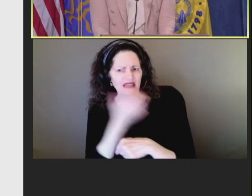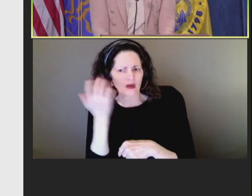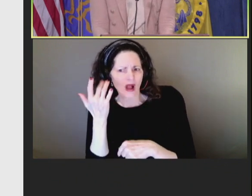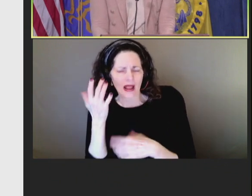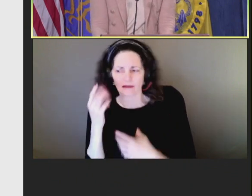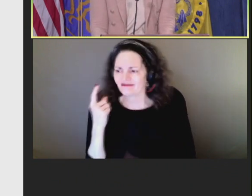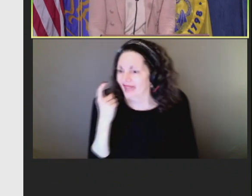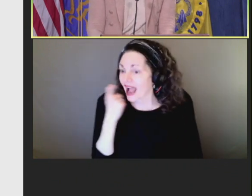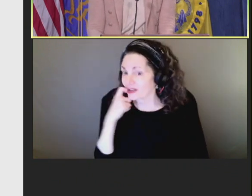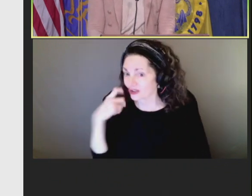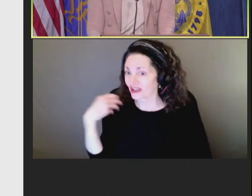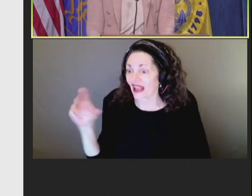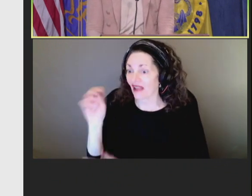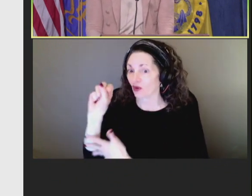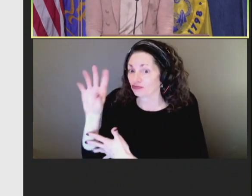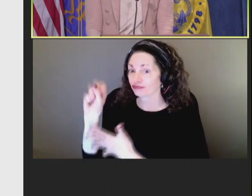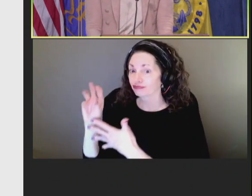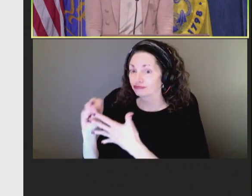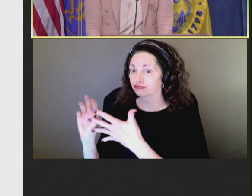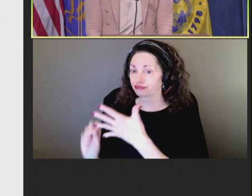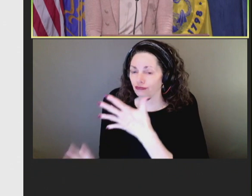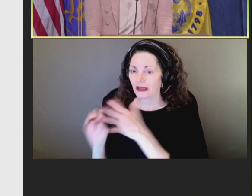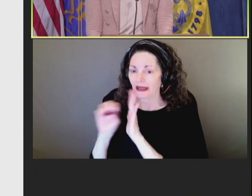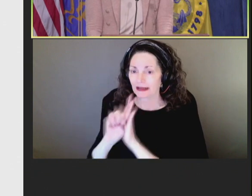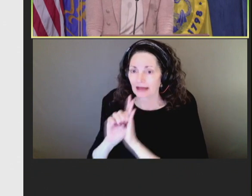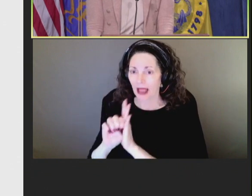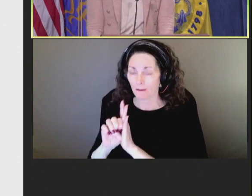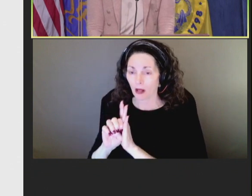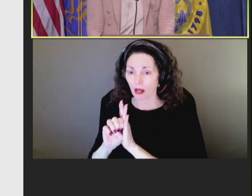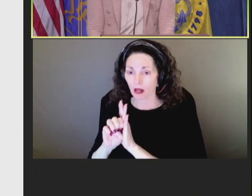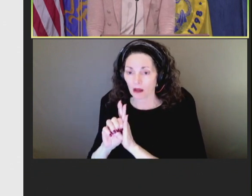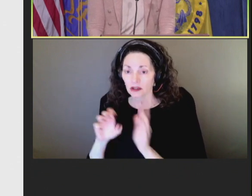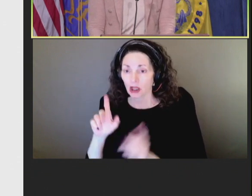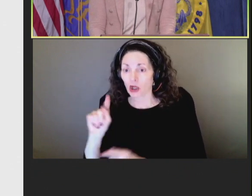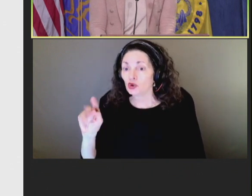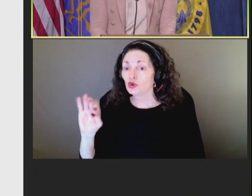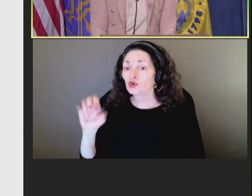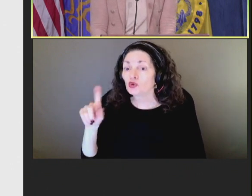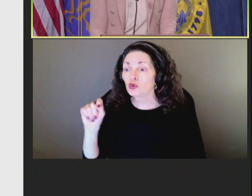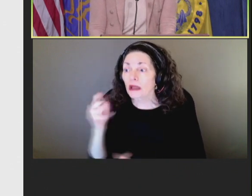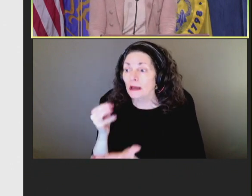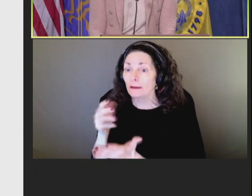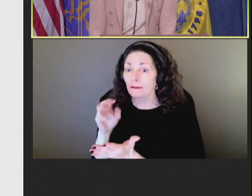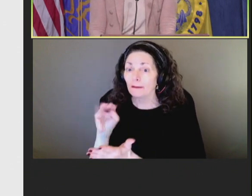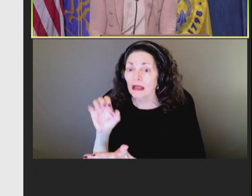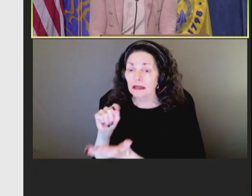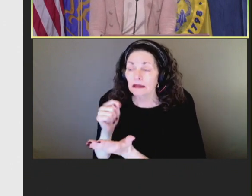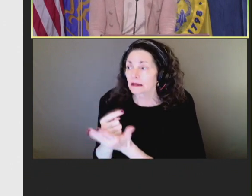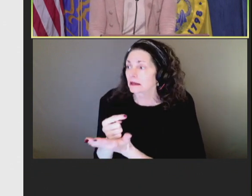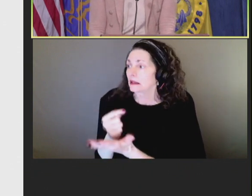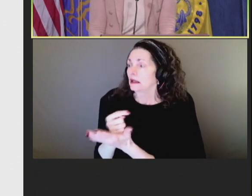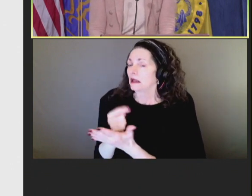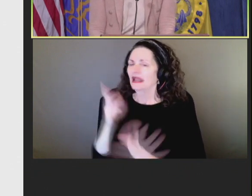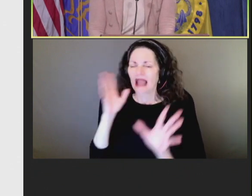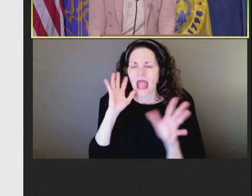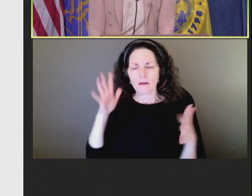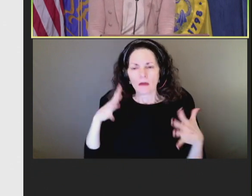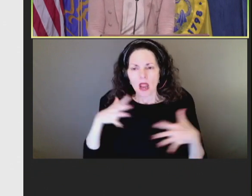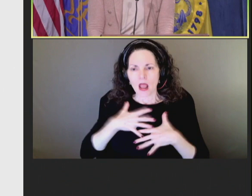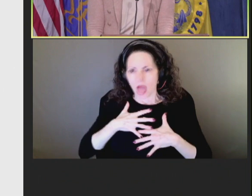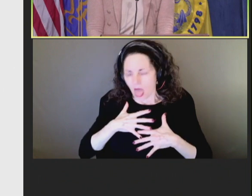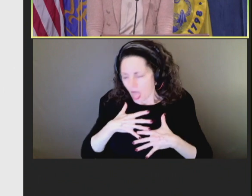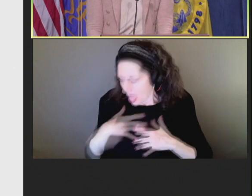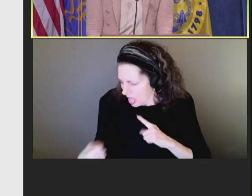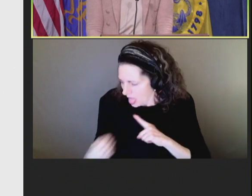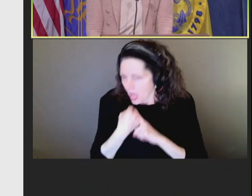can be devastating. We're called survivors and warriors, but the reality is I will never again